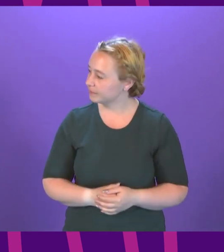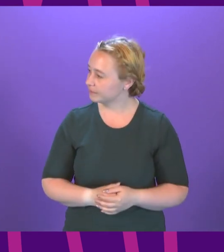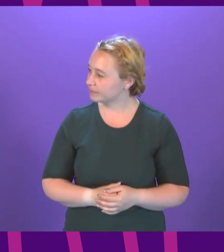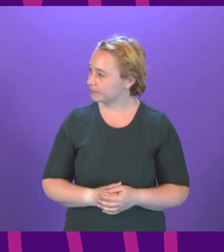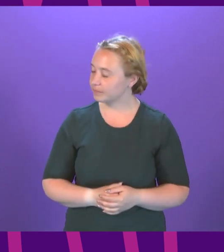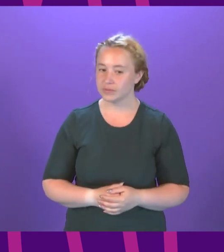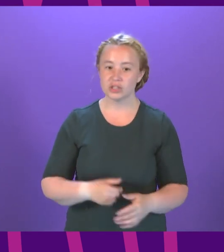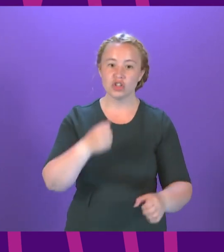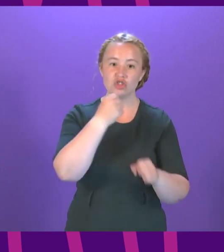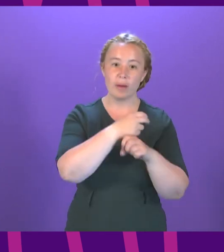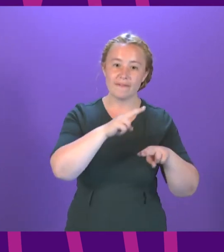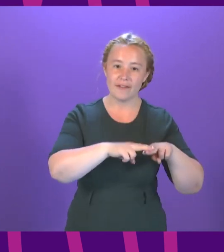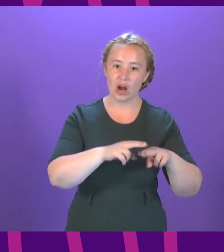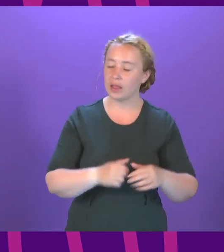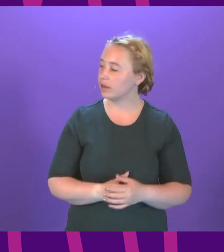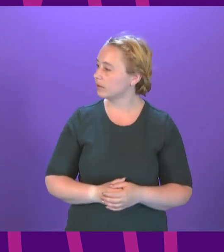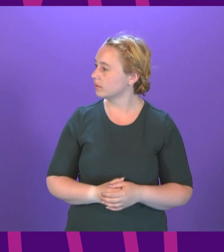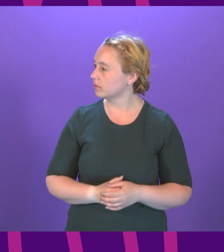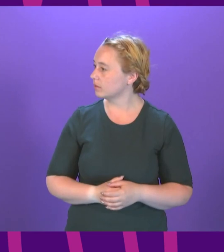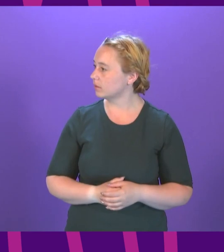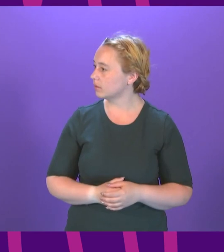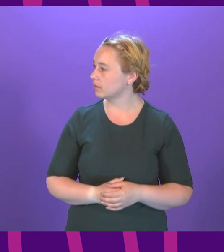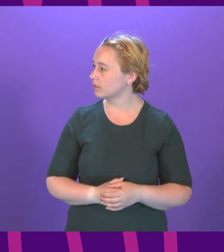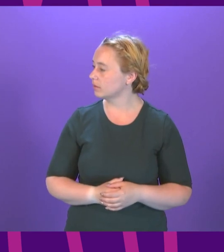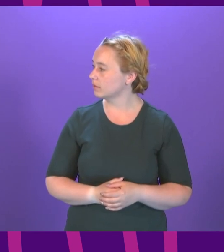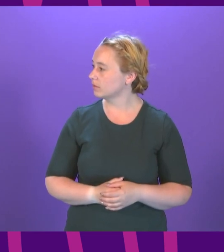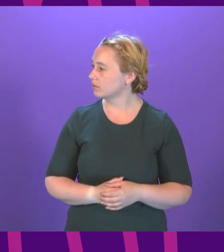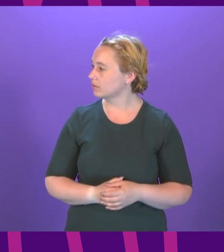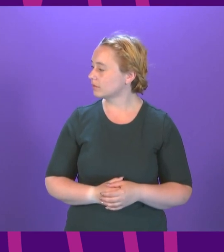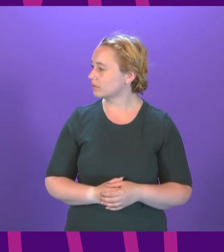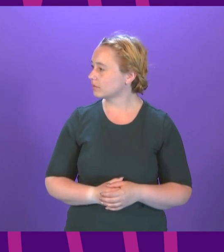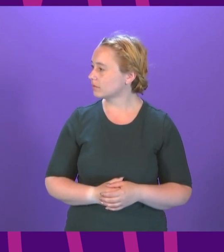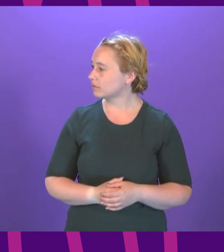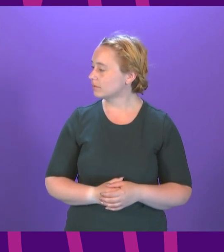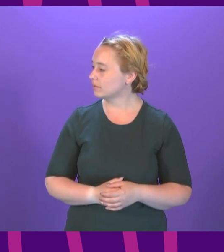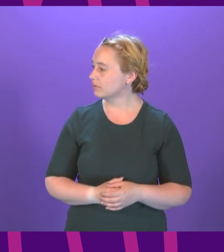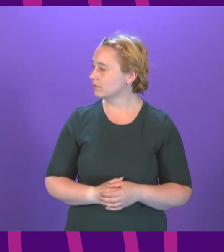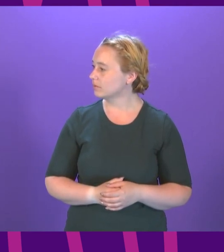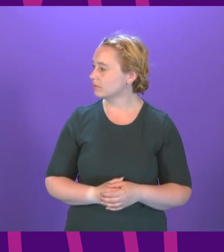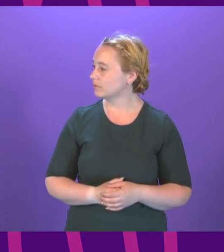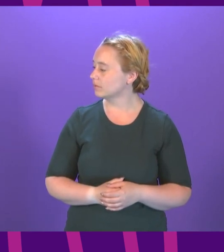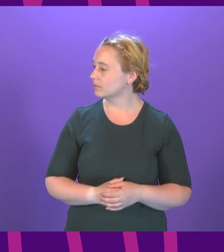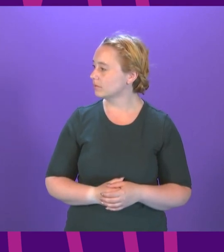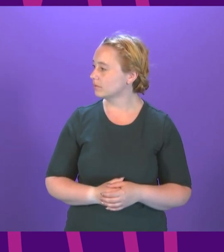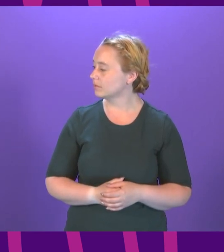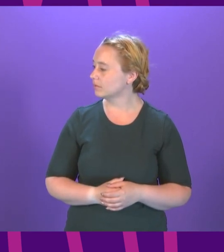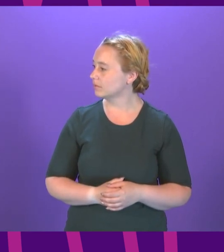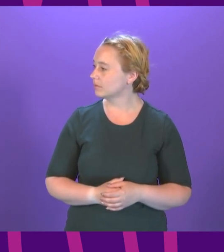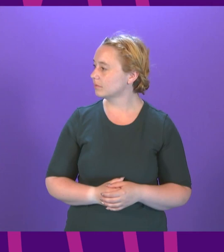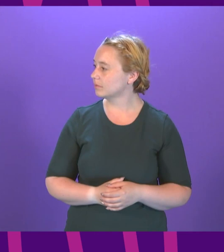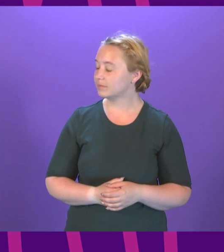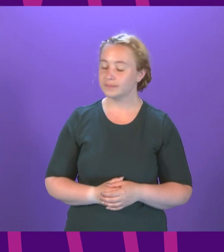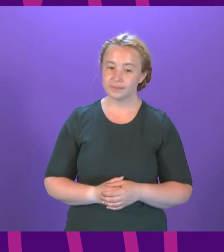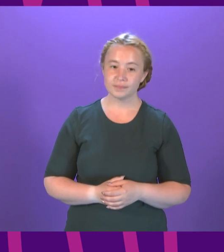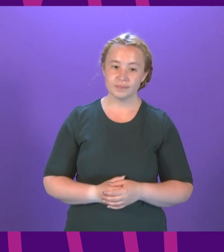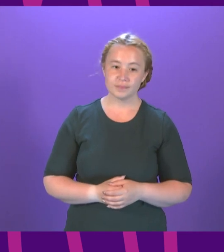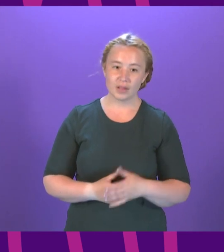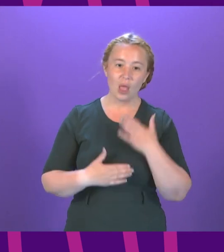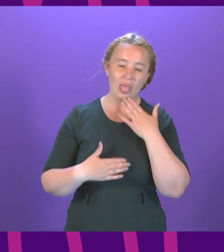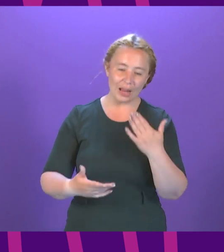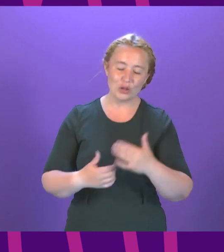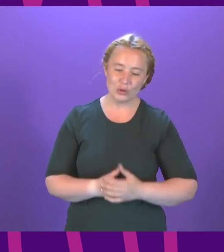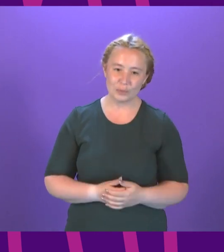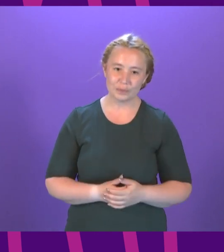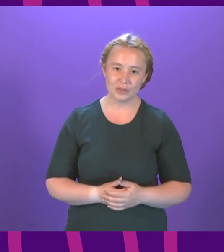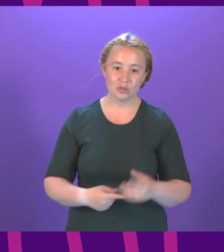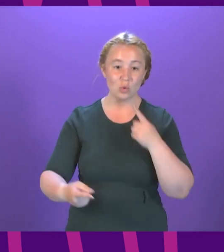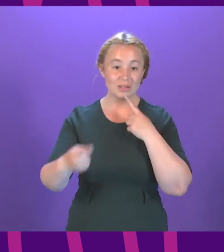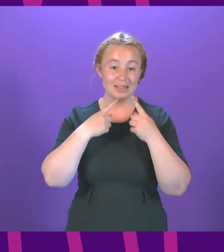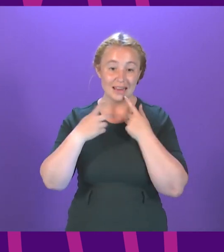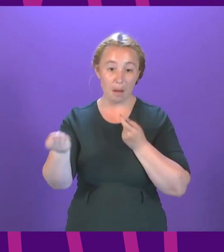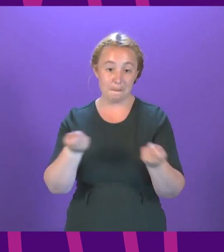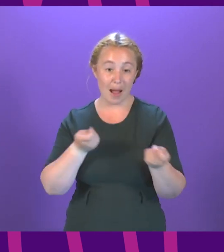I am sure that we all appreciate the scale of the data management task that is involved in